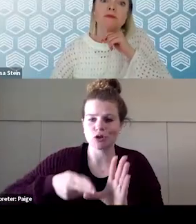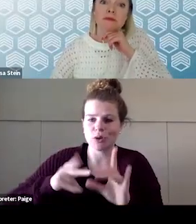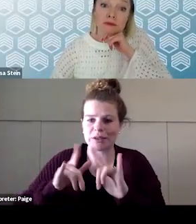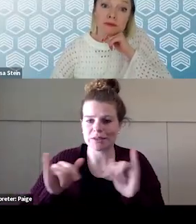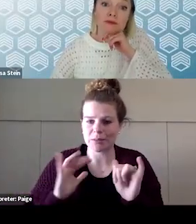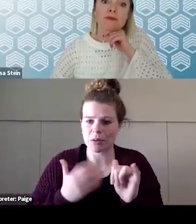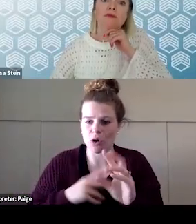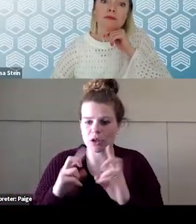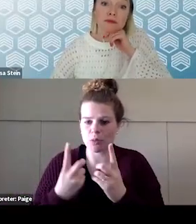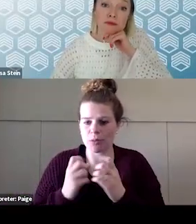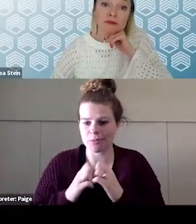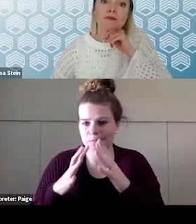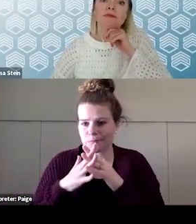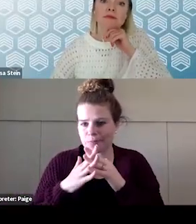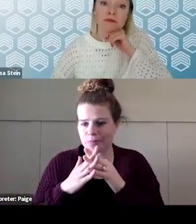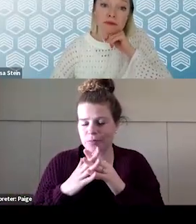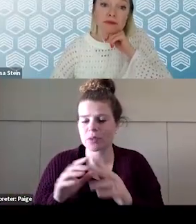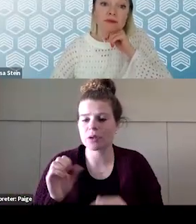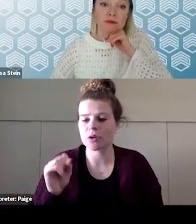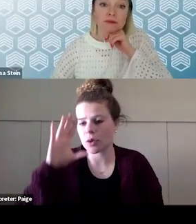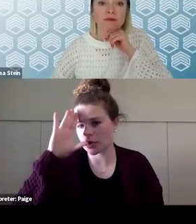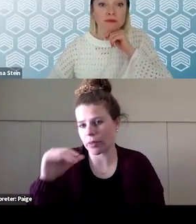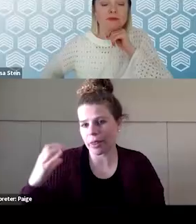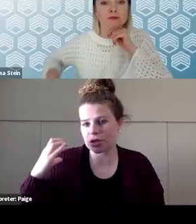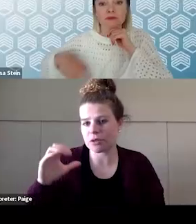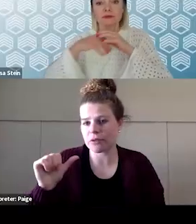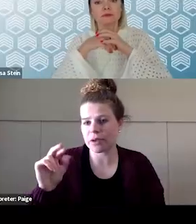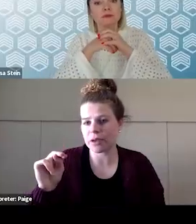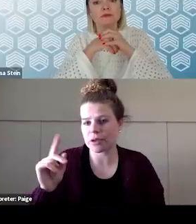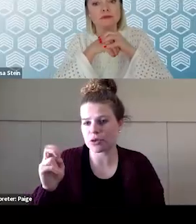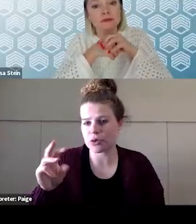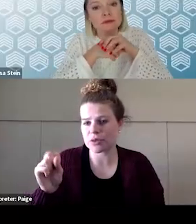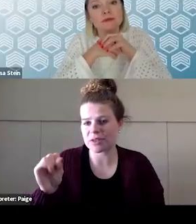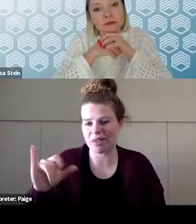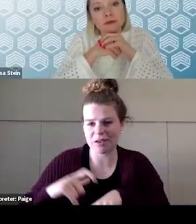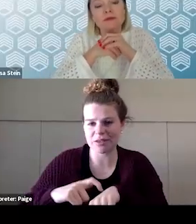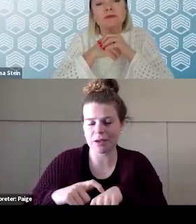So I know that Chief Andrews at the time and Director Smith, who's my boss,